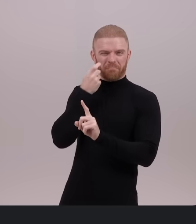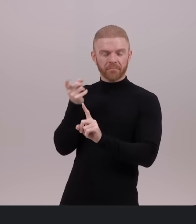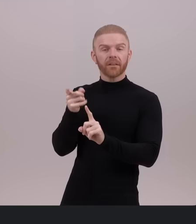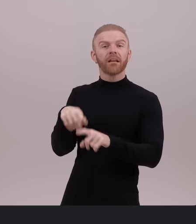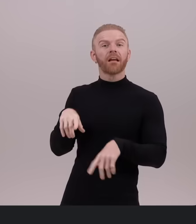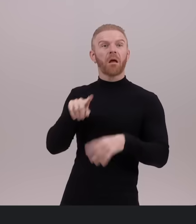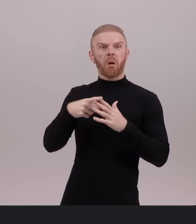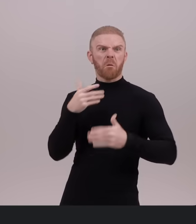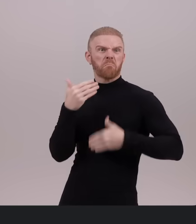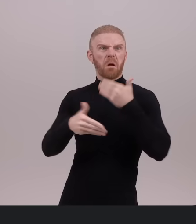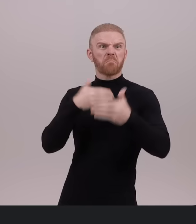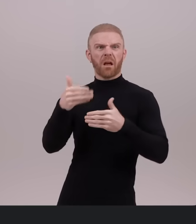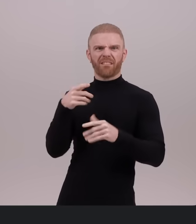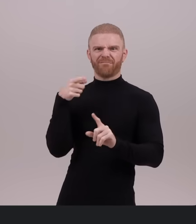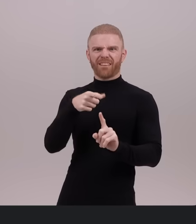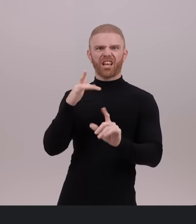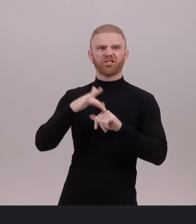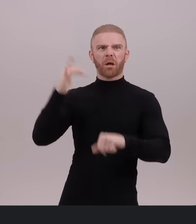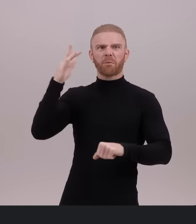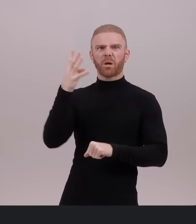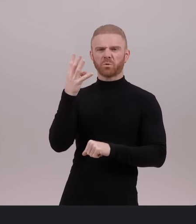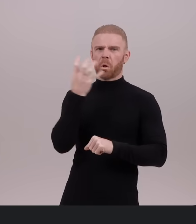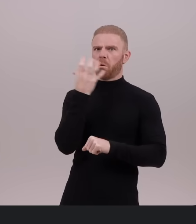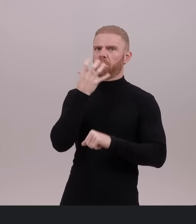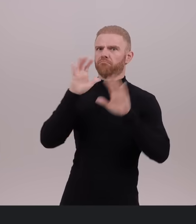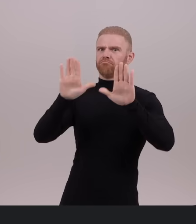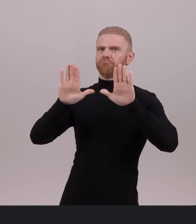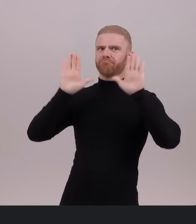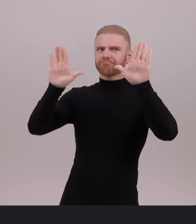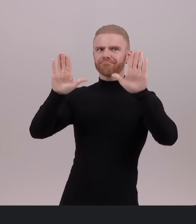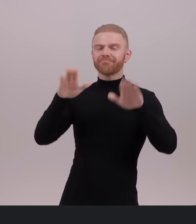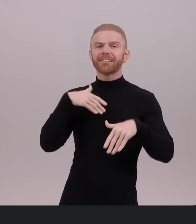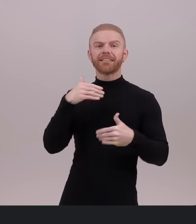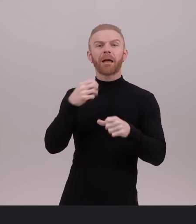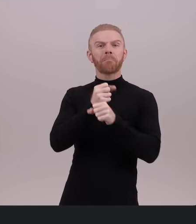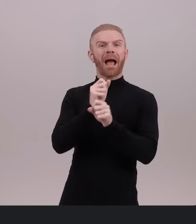is absolutely incredible. Democratizing AI means allowing anyone